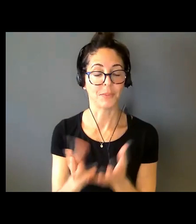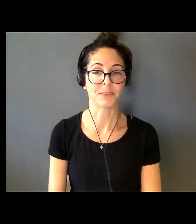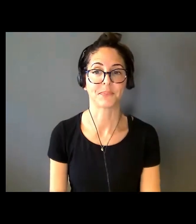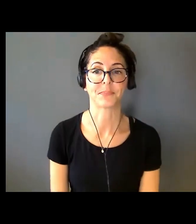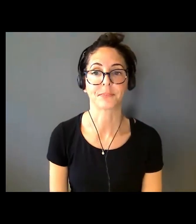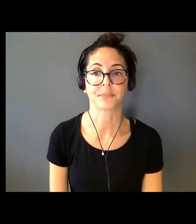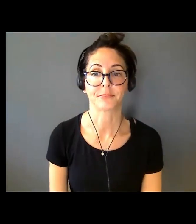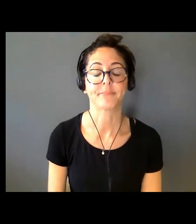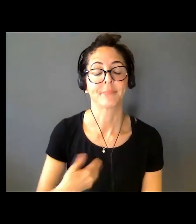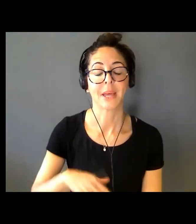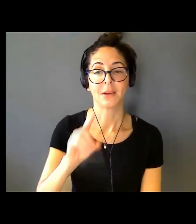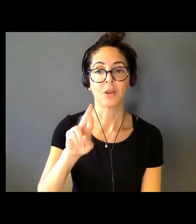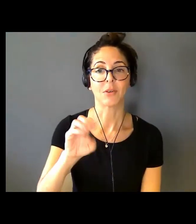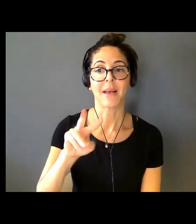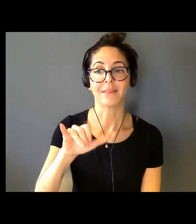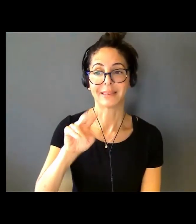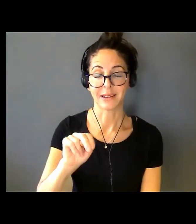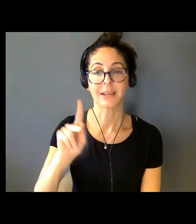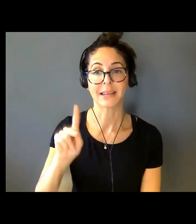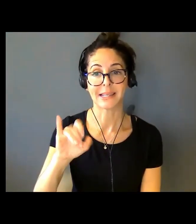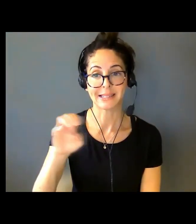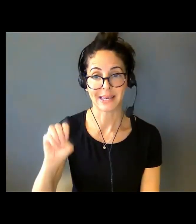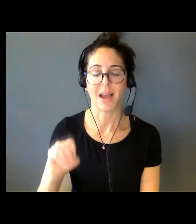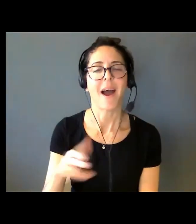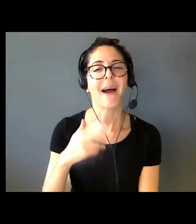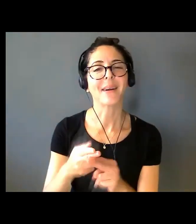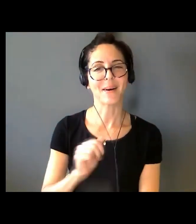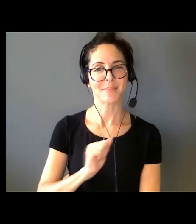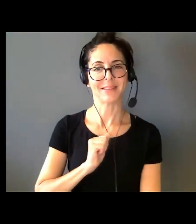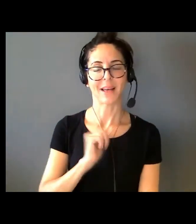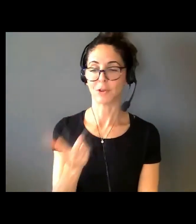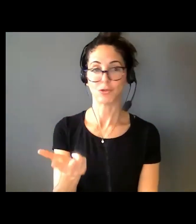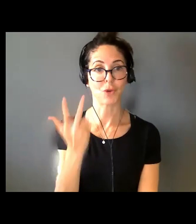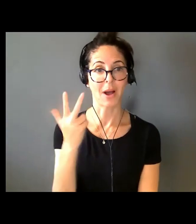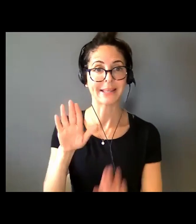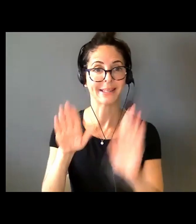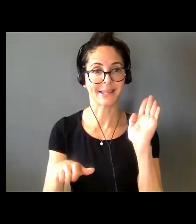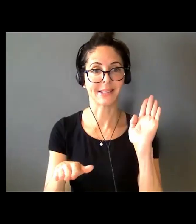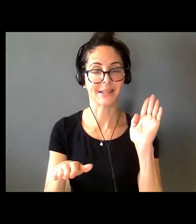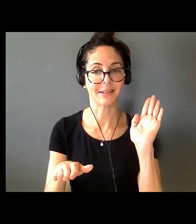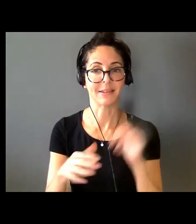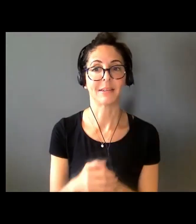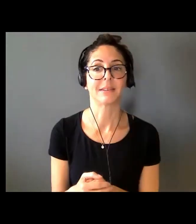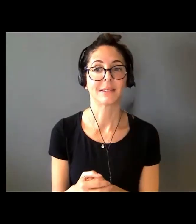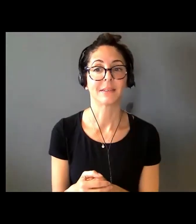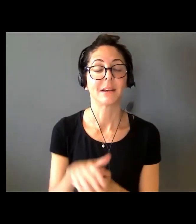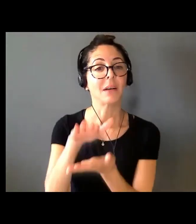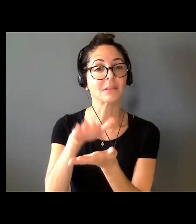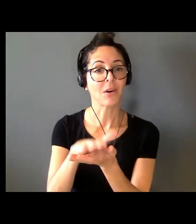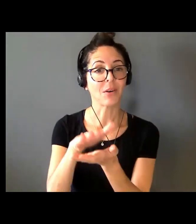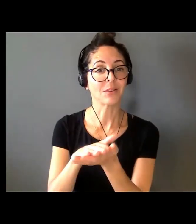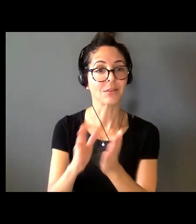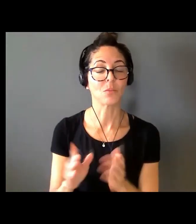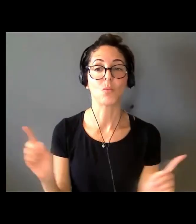Evelyn Kissi, a tri-citizen I call myself. I'm a scholar situated at the University of Ghana